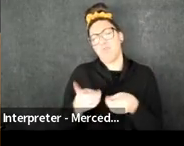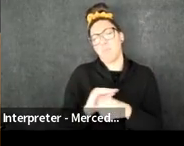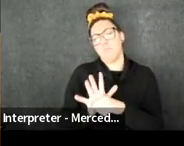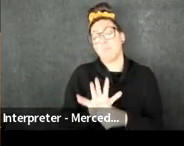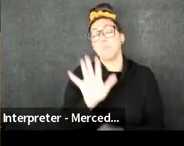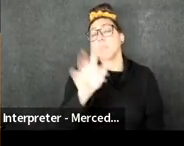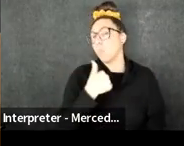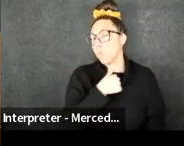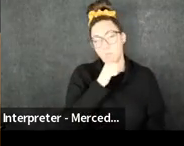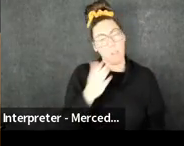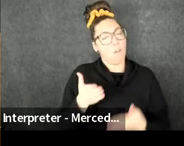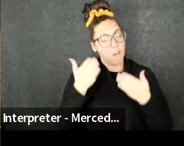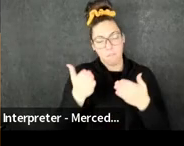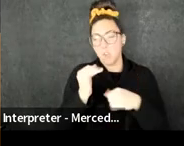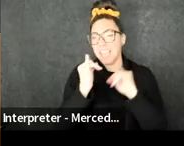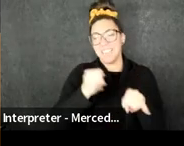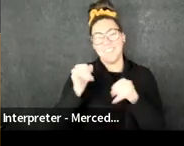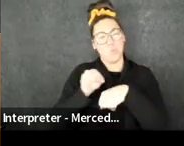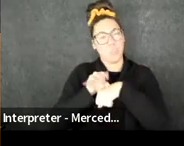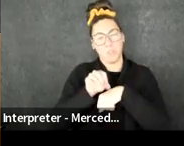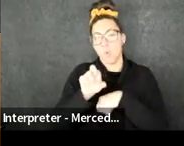individual counseling or academic advising.